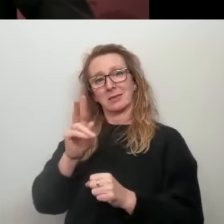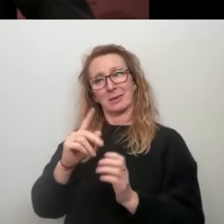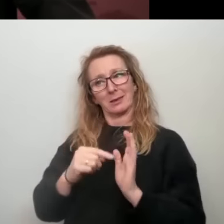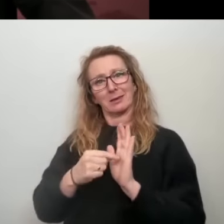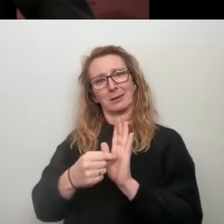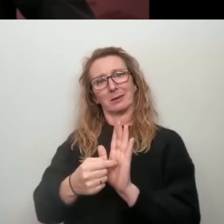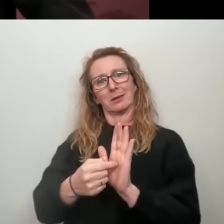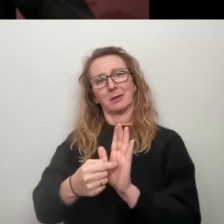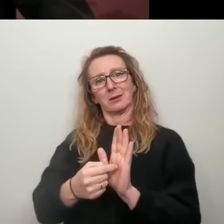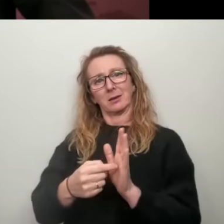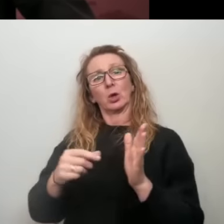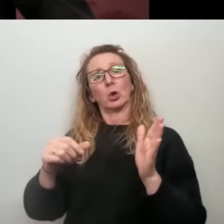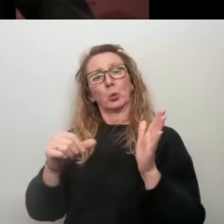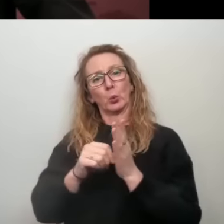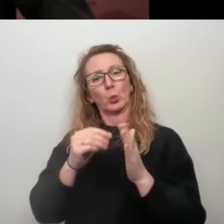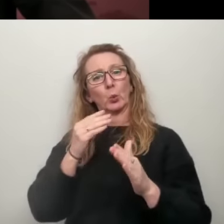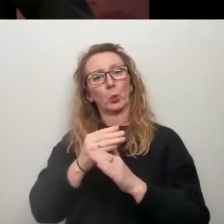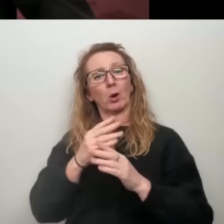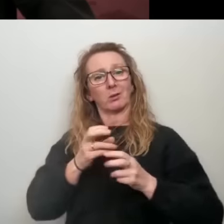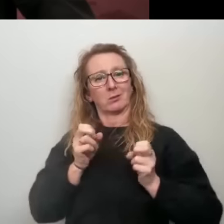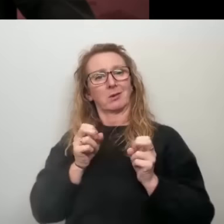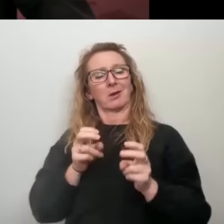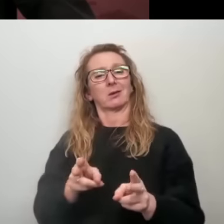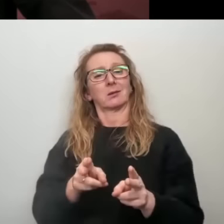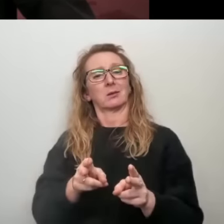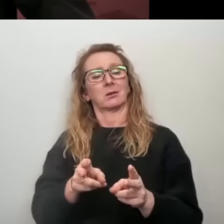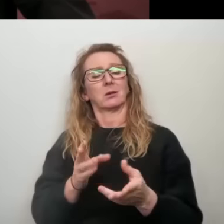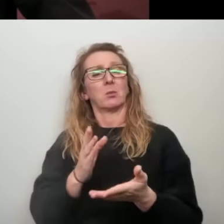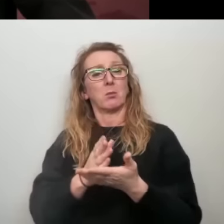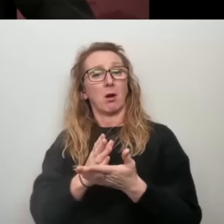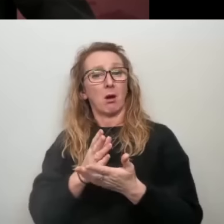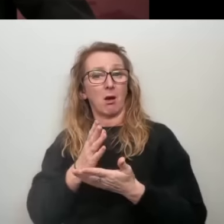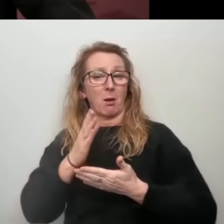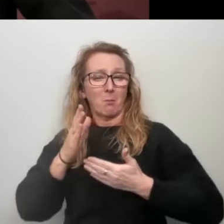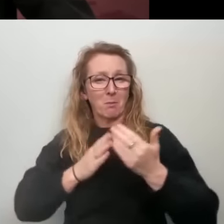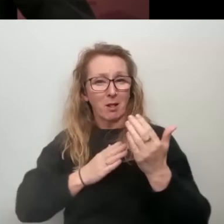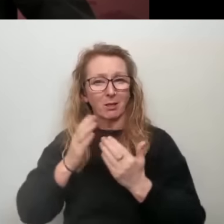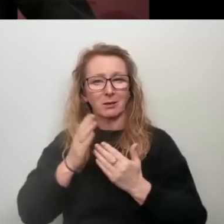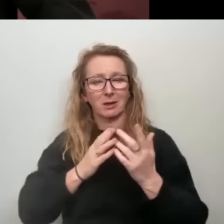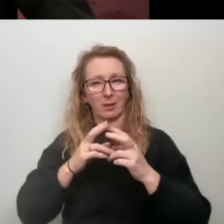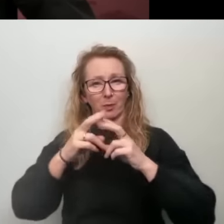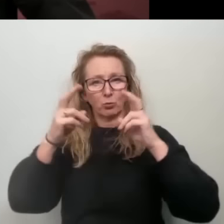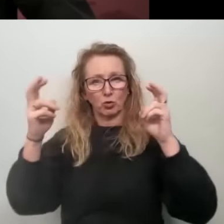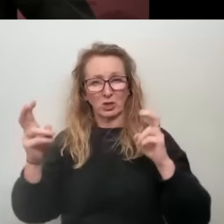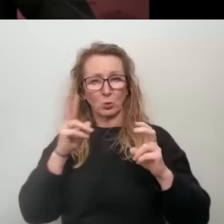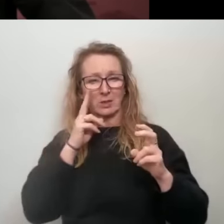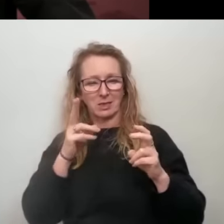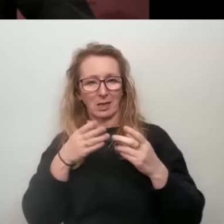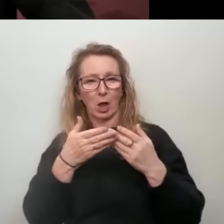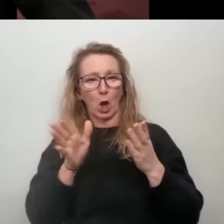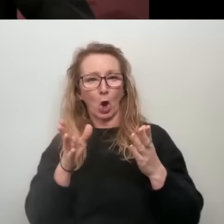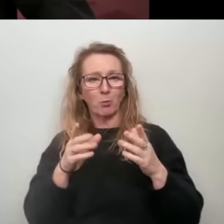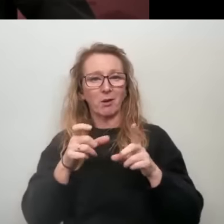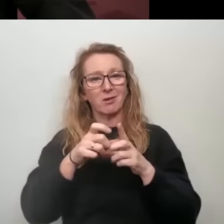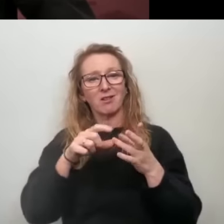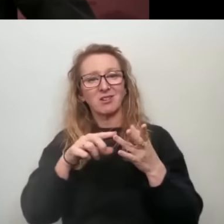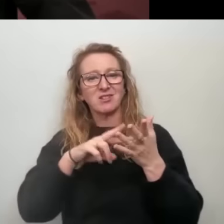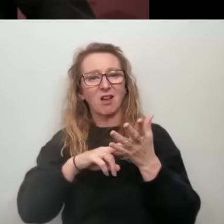woodworking techniques for actually constructing the bridge. We can see kind of open dovetail joints and lap joints